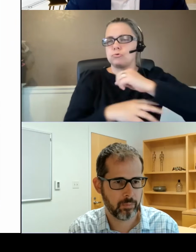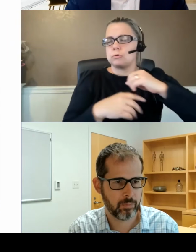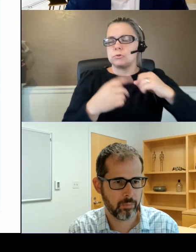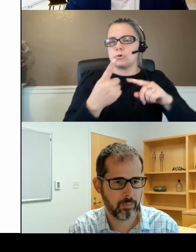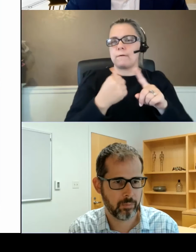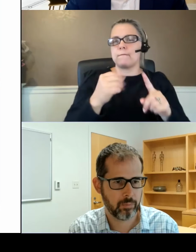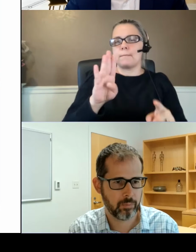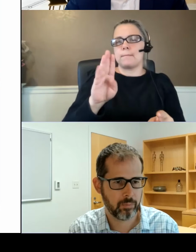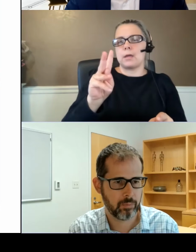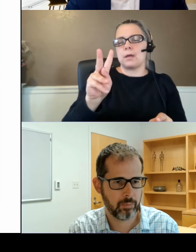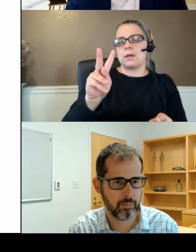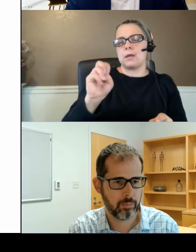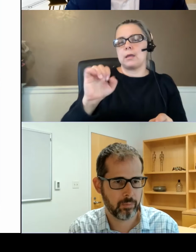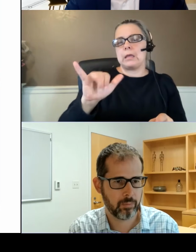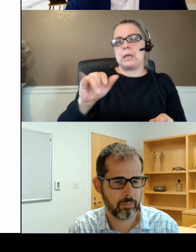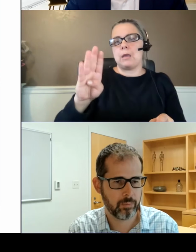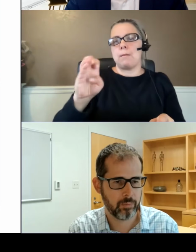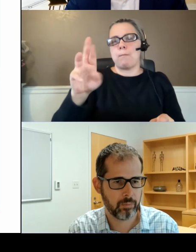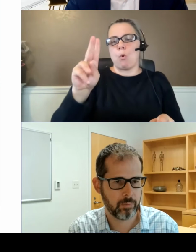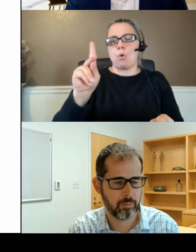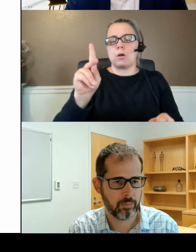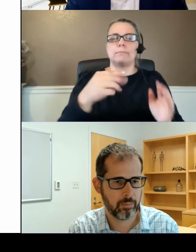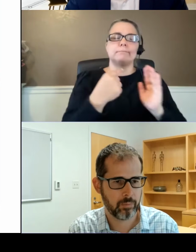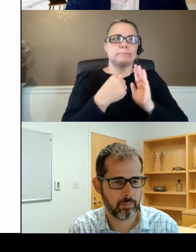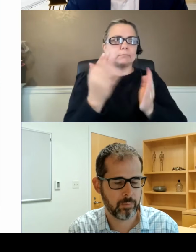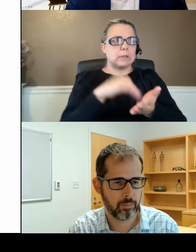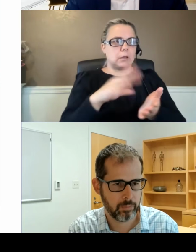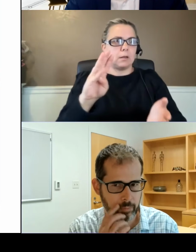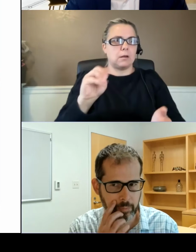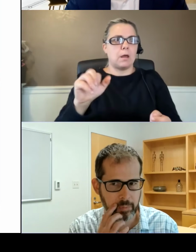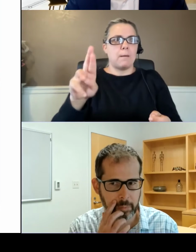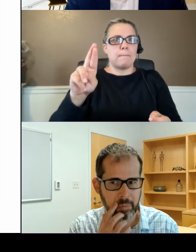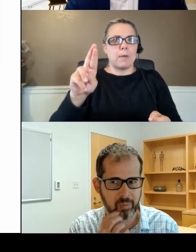So Microsoft, as an example, right if you think about Microsoft Word, I can navigate a whole ton